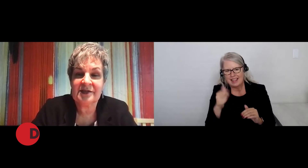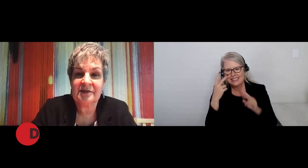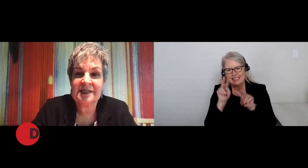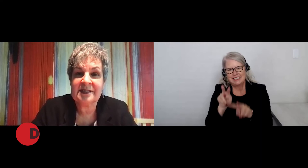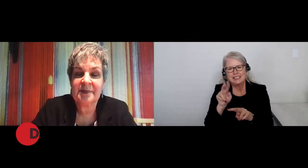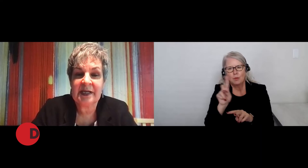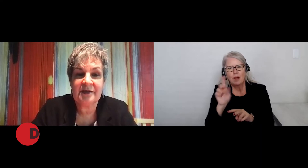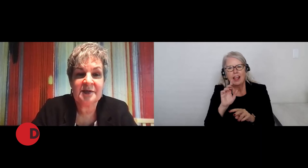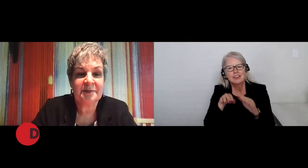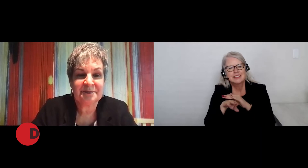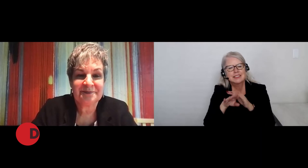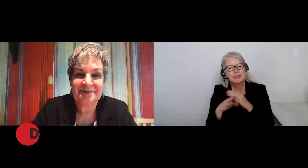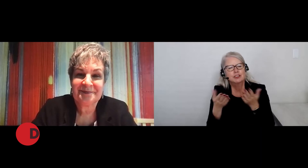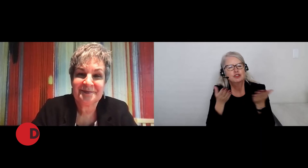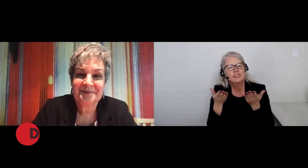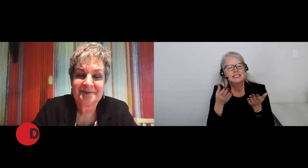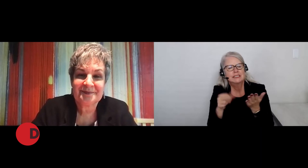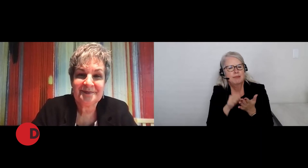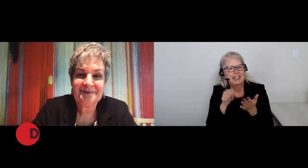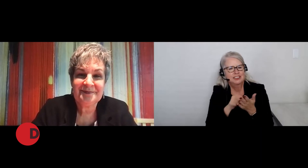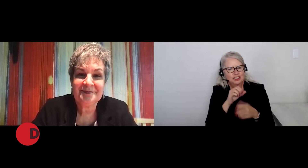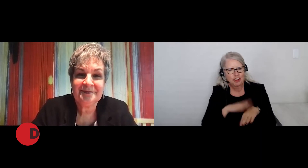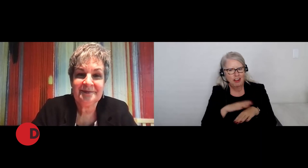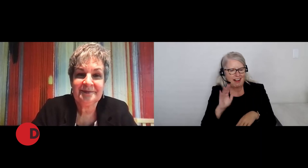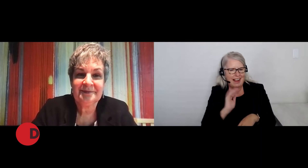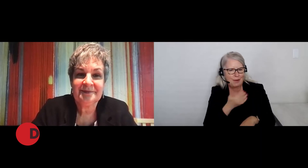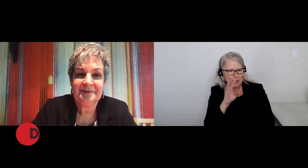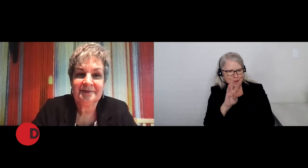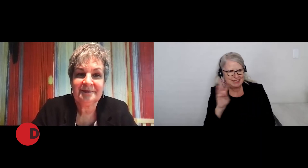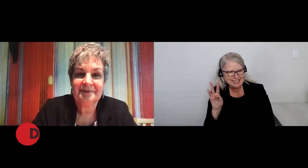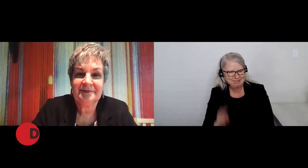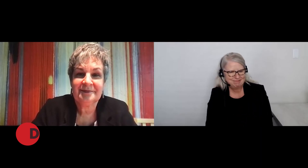which you can find on our Client Accessibility page.